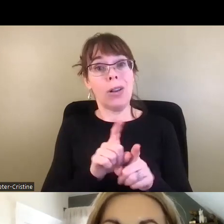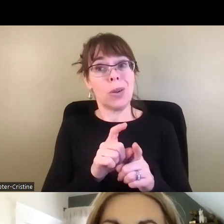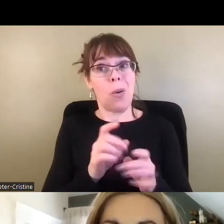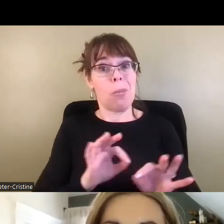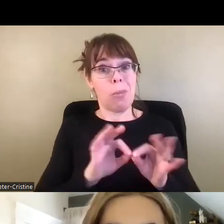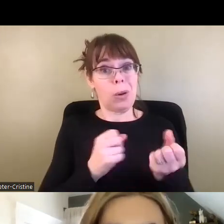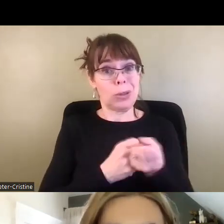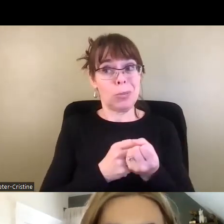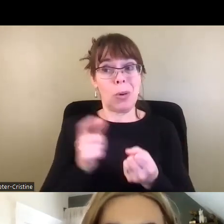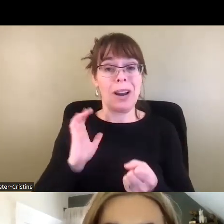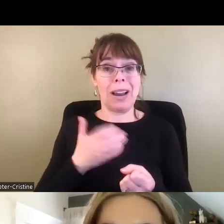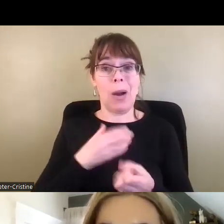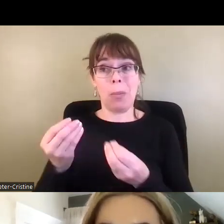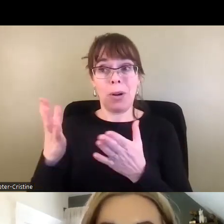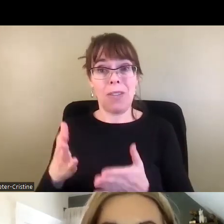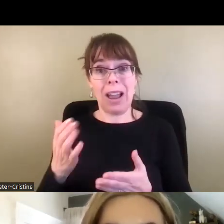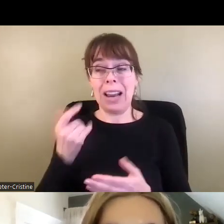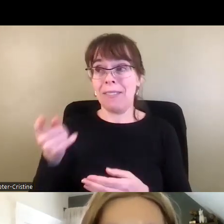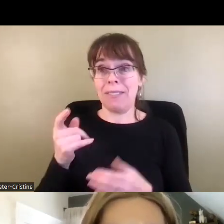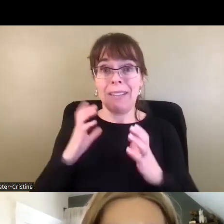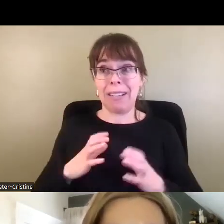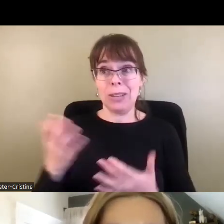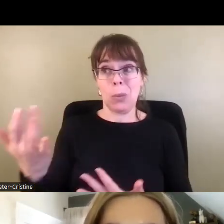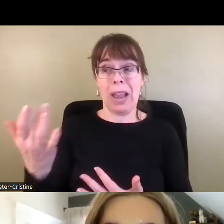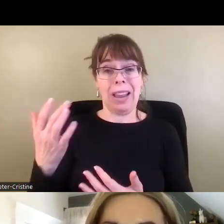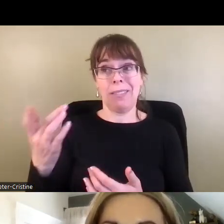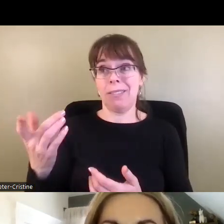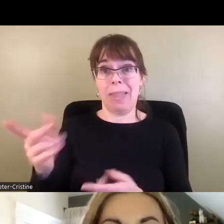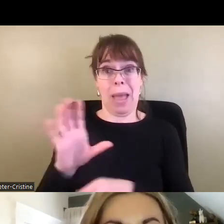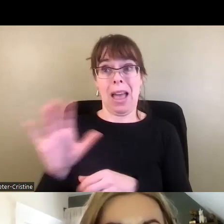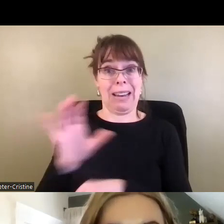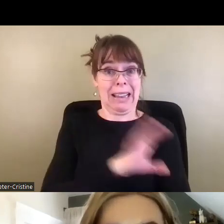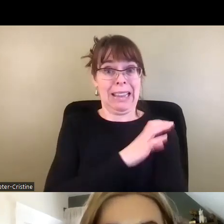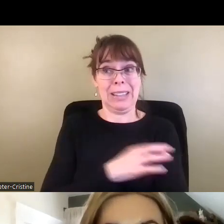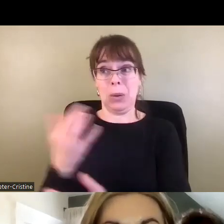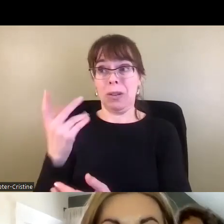If one clinic has, you know, a 2 to 3 week wait time, but we know another clinic can